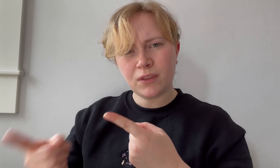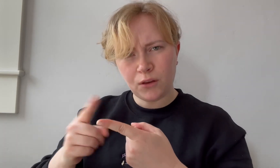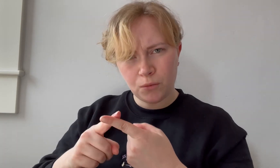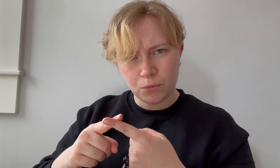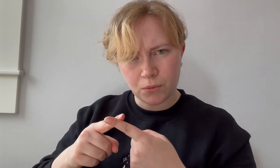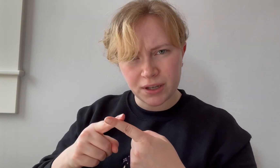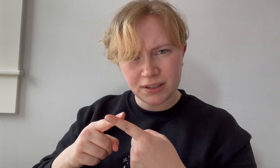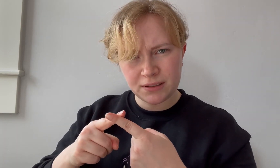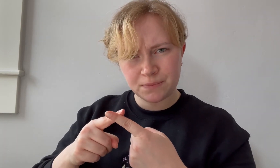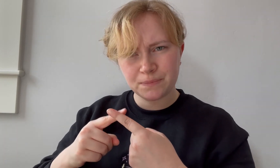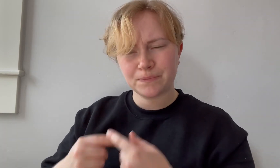when